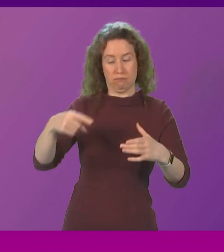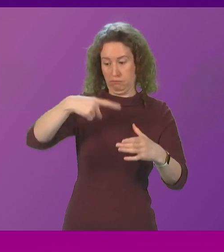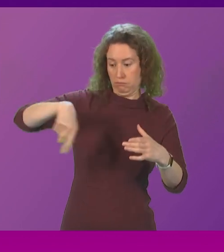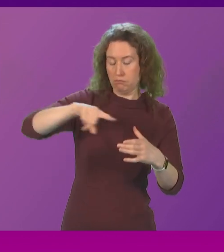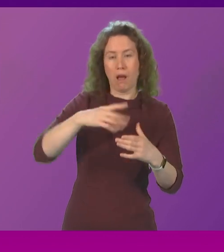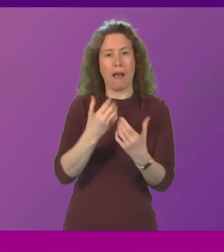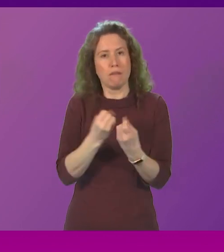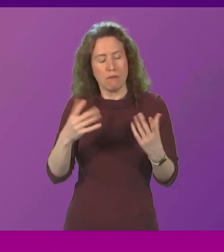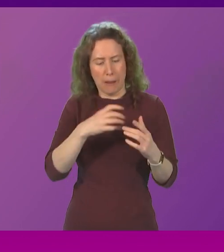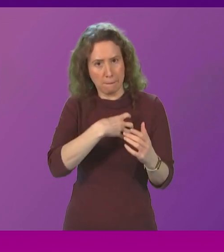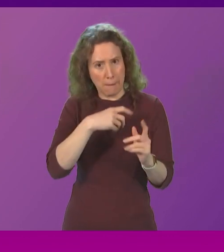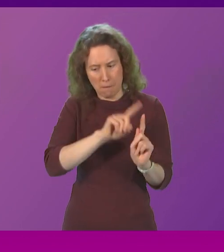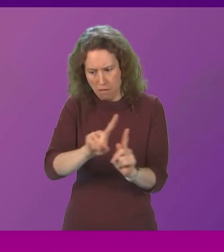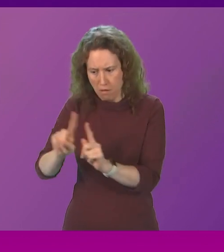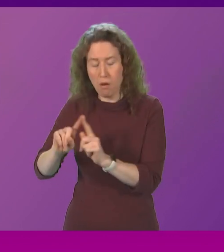members under the age of 40?